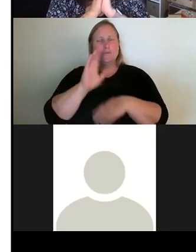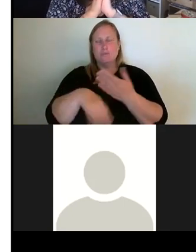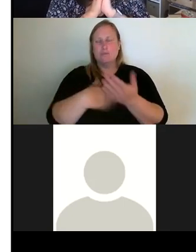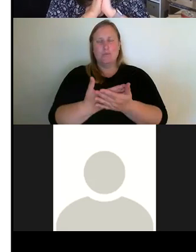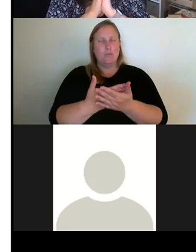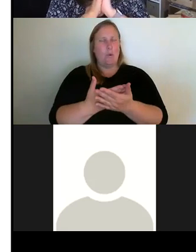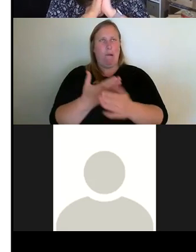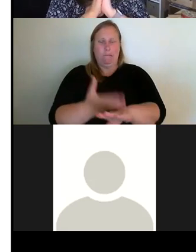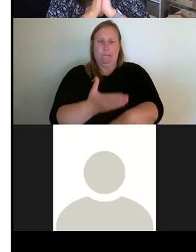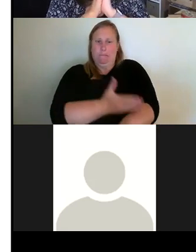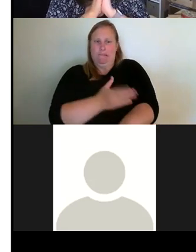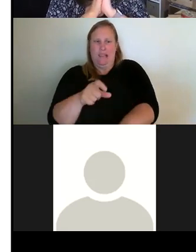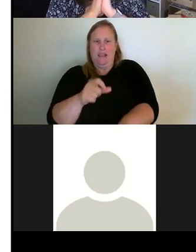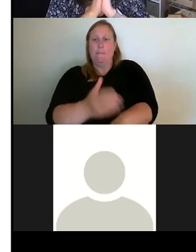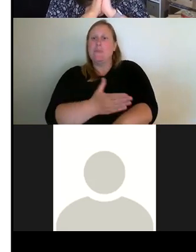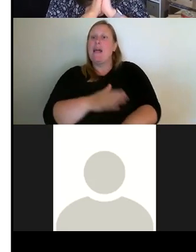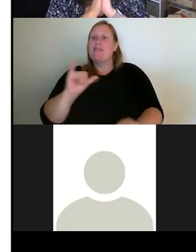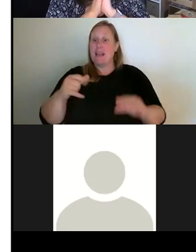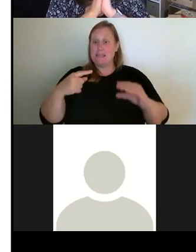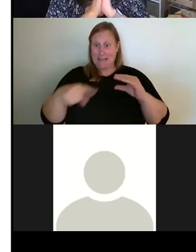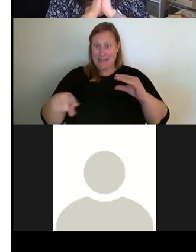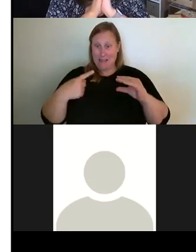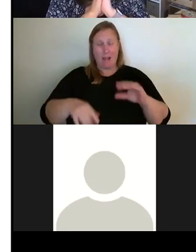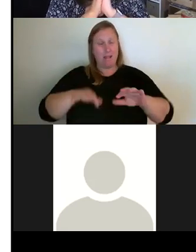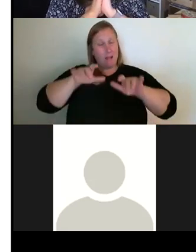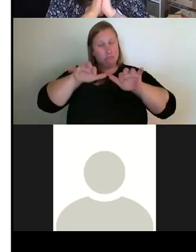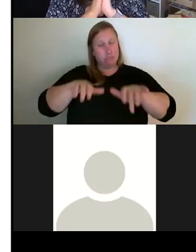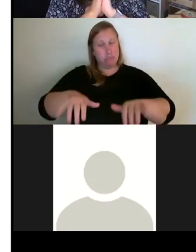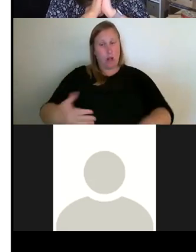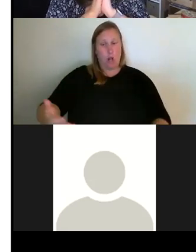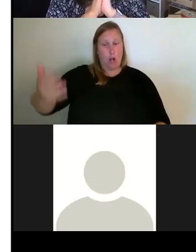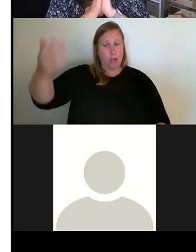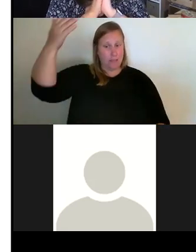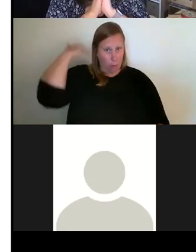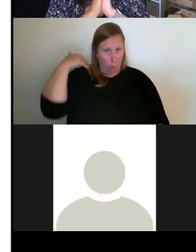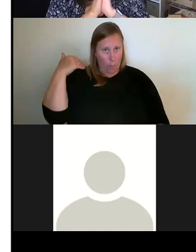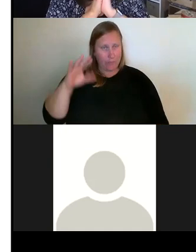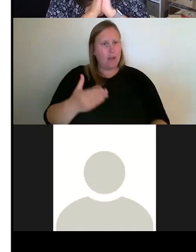Here is an email I actually wrote long ago, and this was before I fixed it.